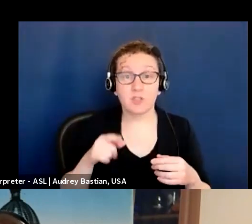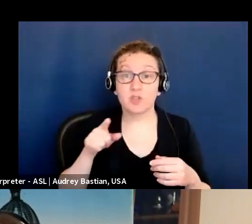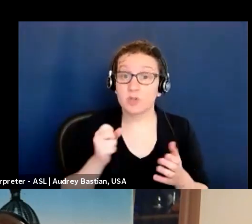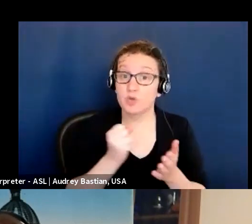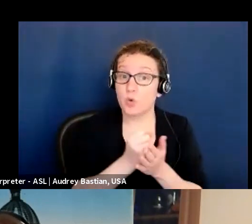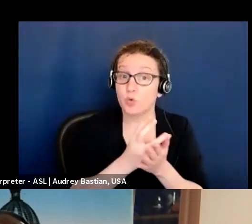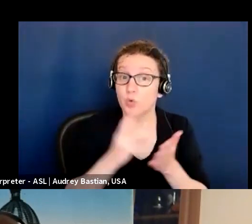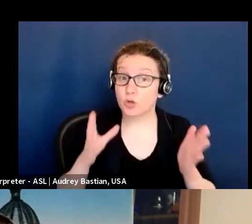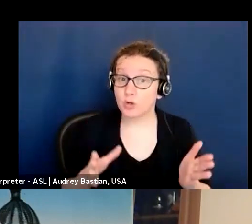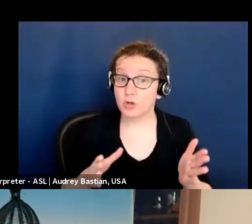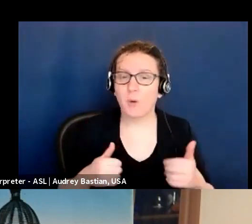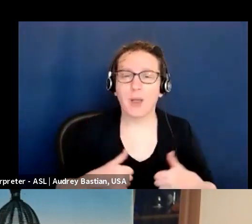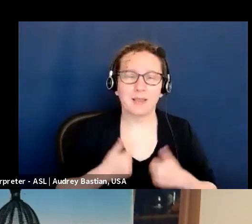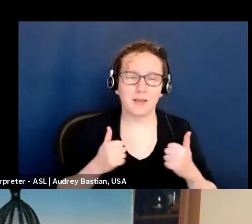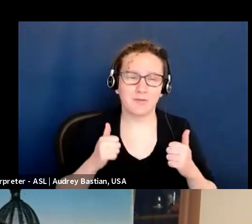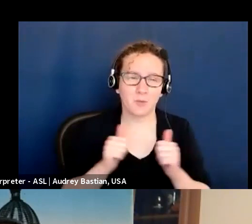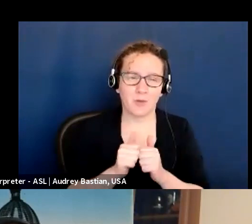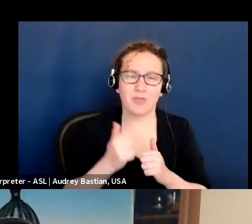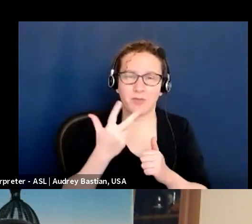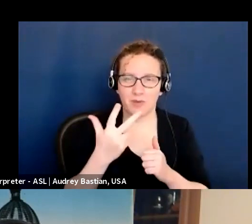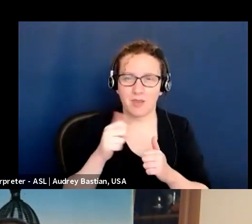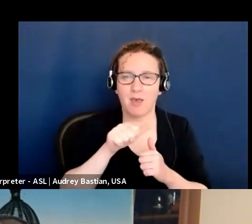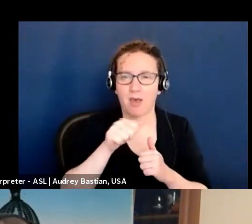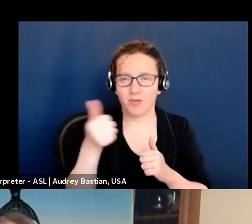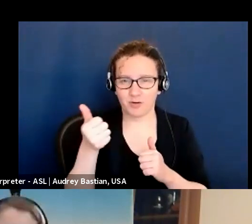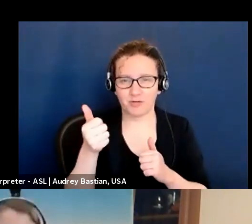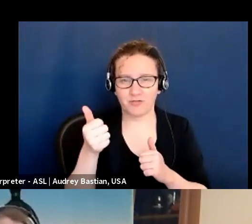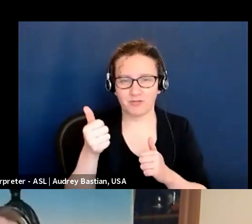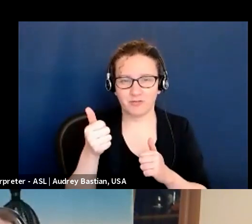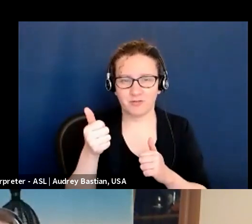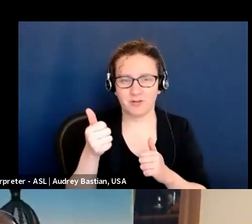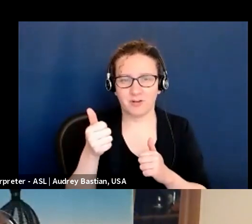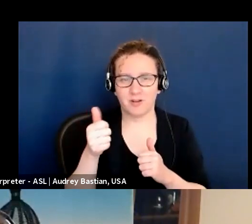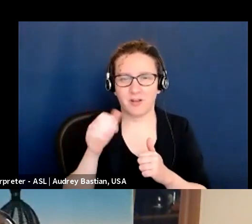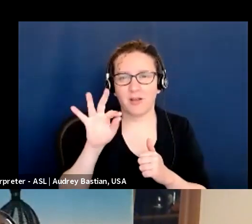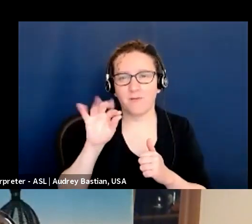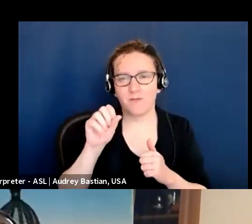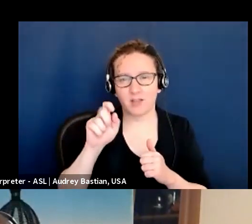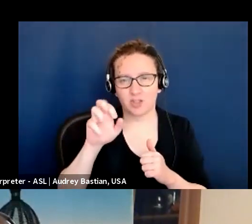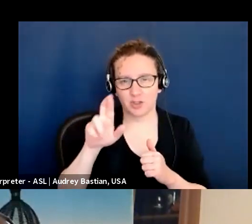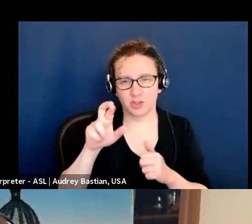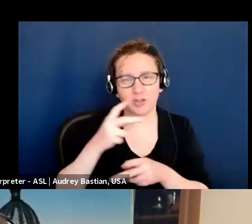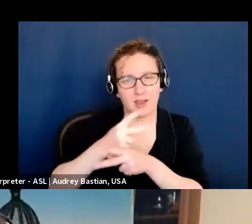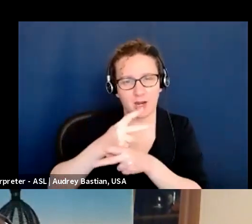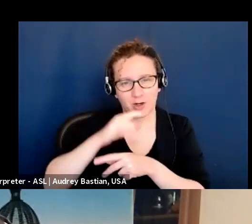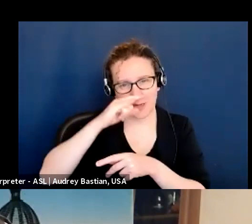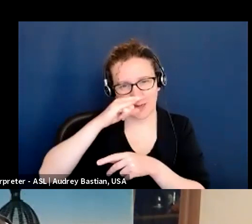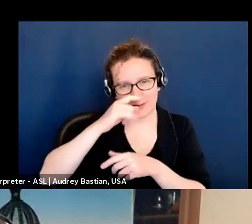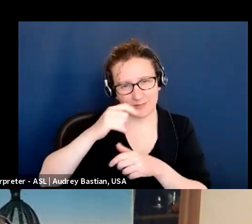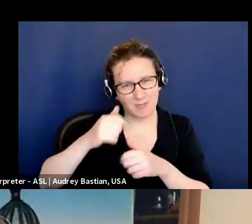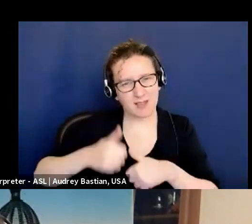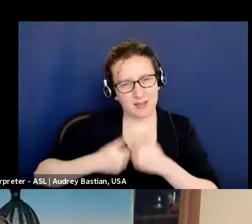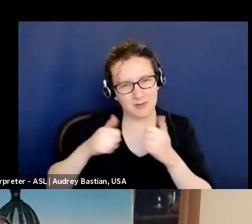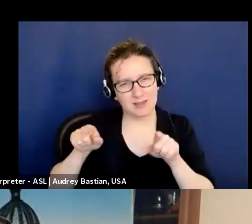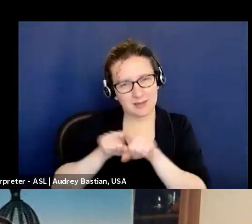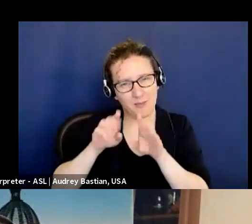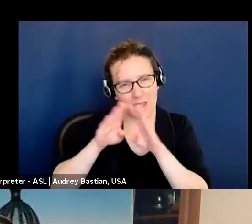So I lived with three other like foster care kids who lived in her house full time, as well.